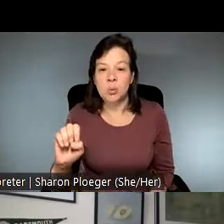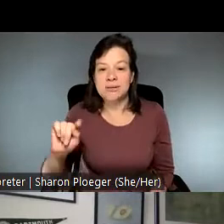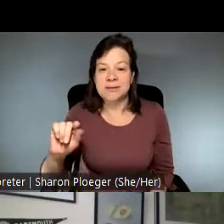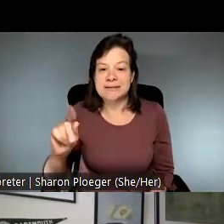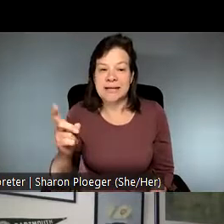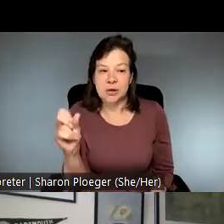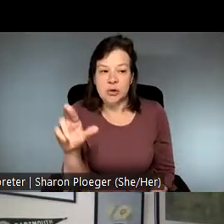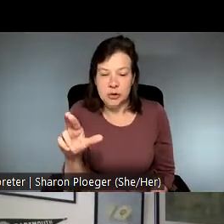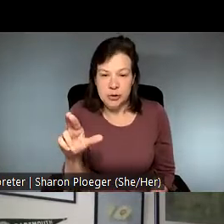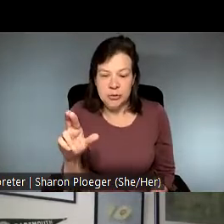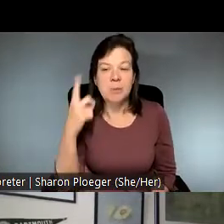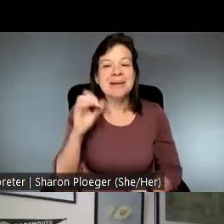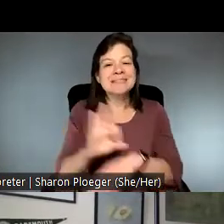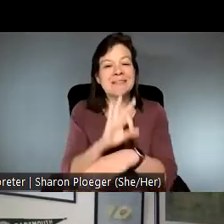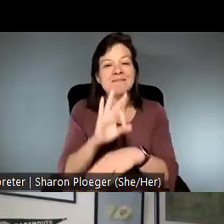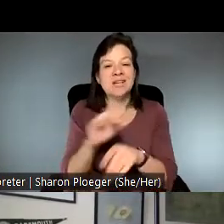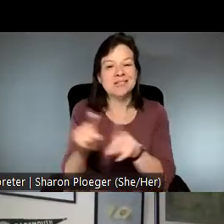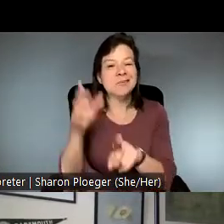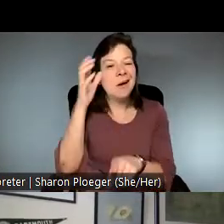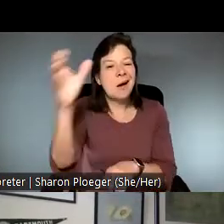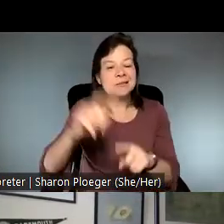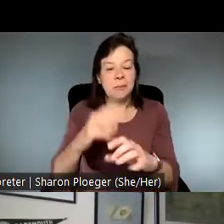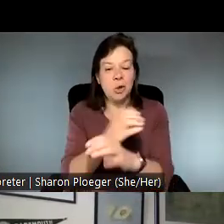because it functions much like a computer or tablet.